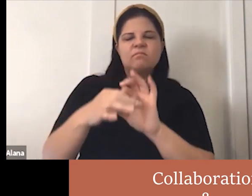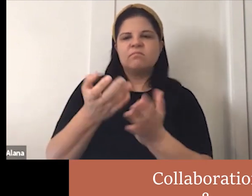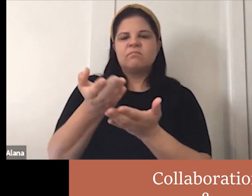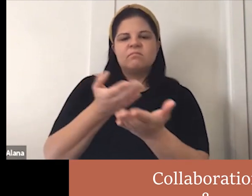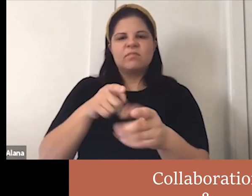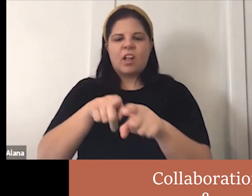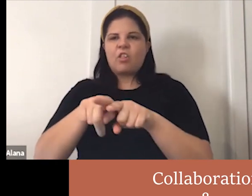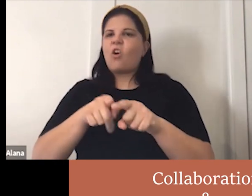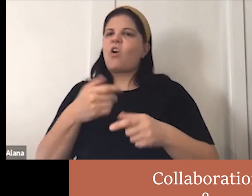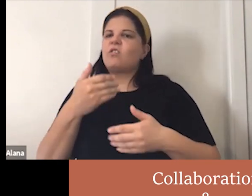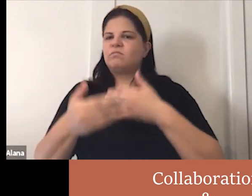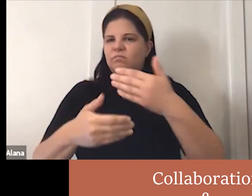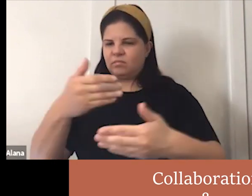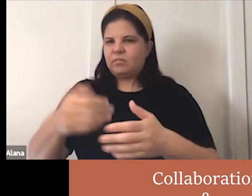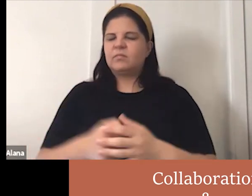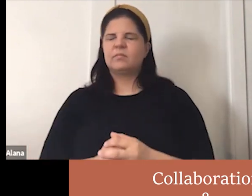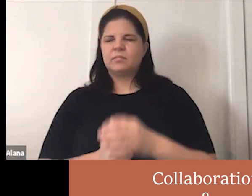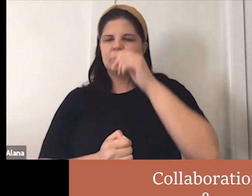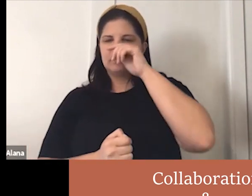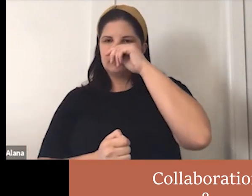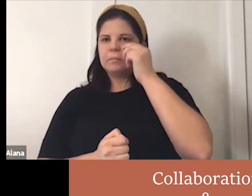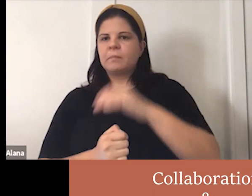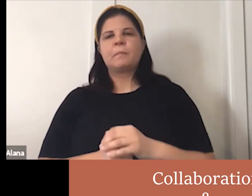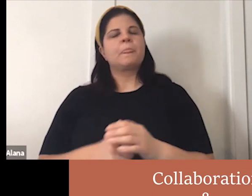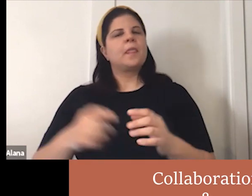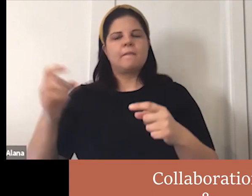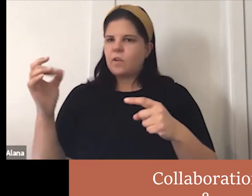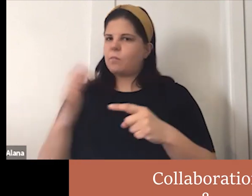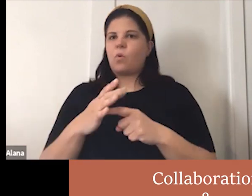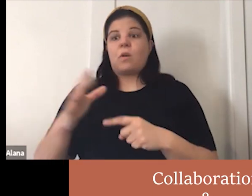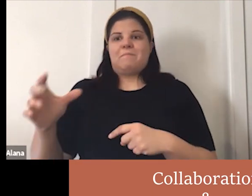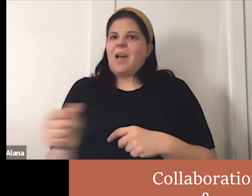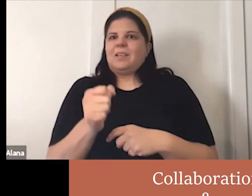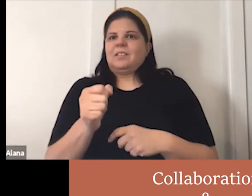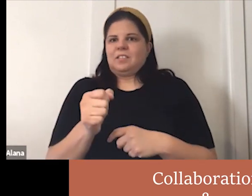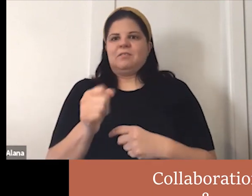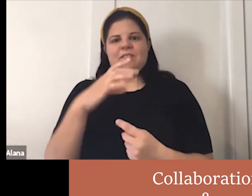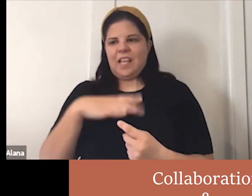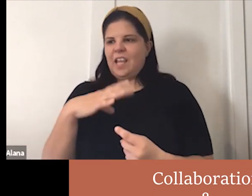process, which is just critical to developing new skills.